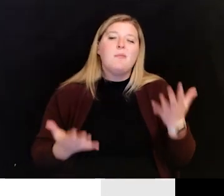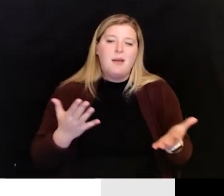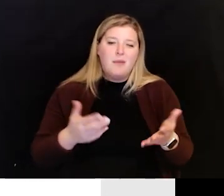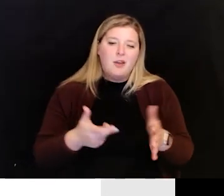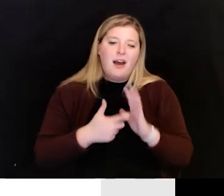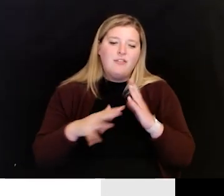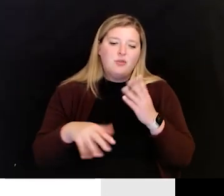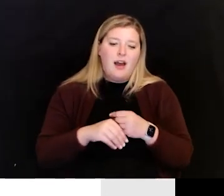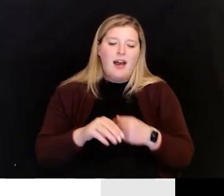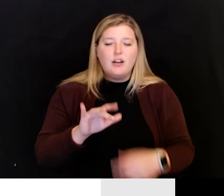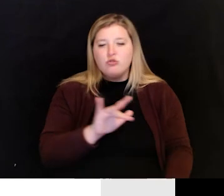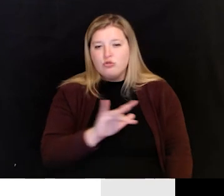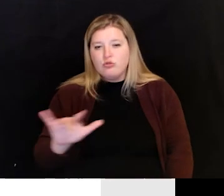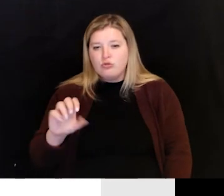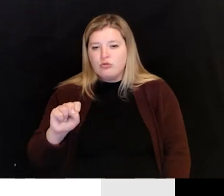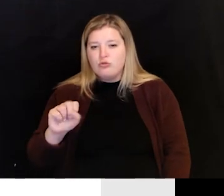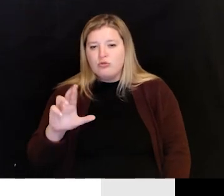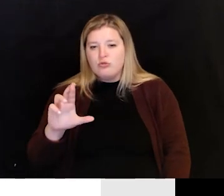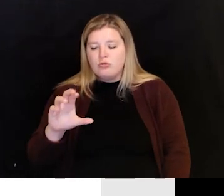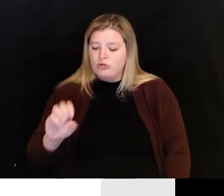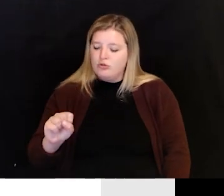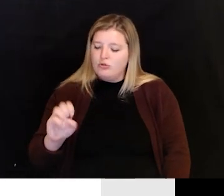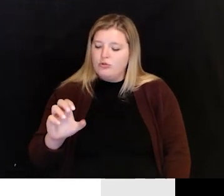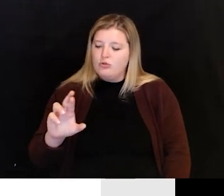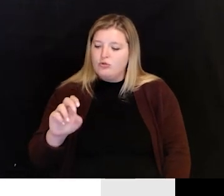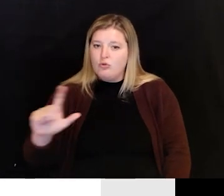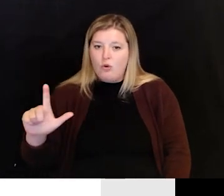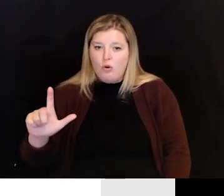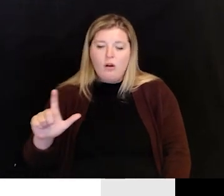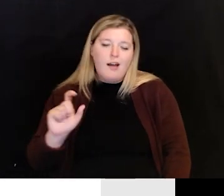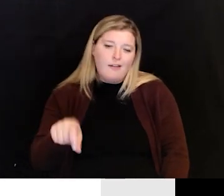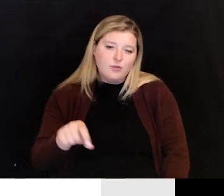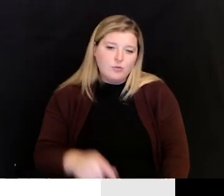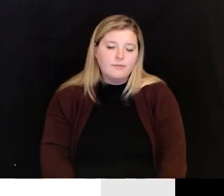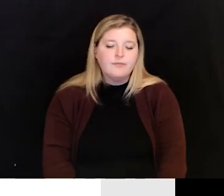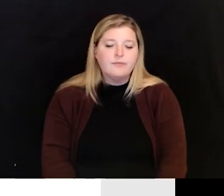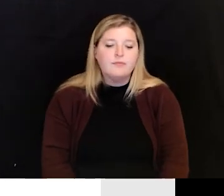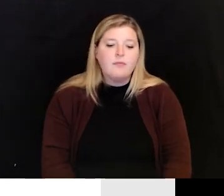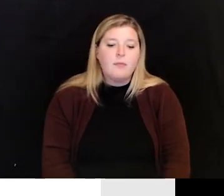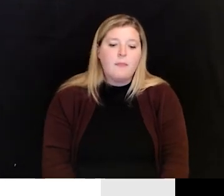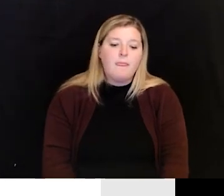But just be aware of that. And again, going back to the tables,